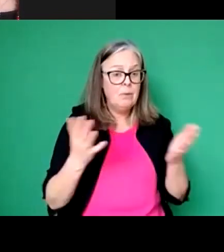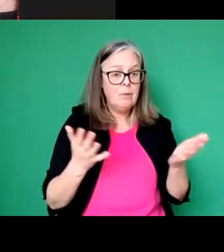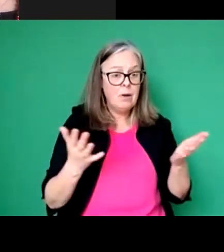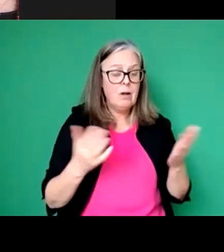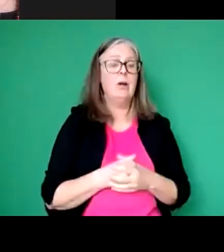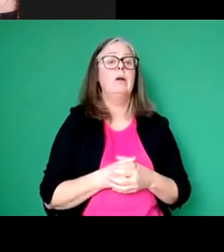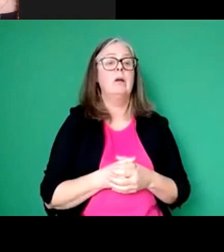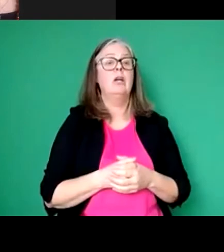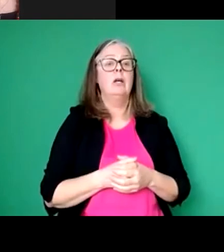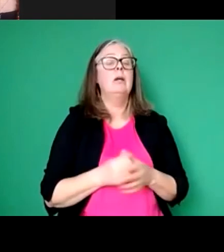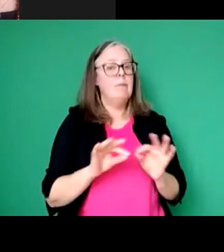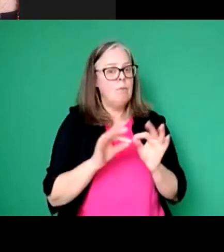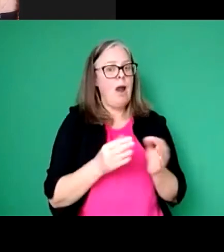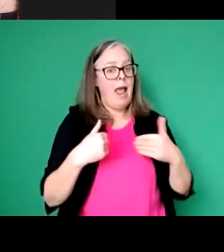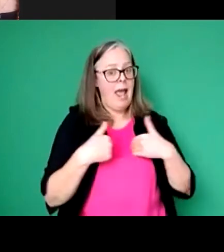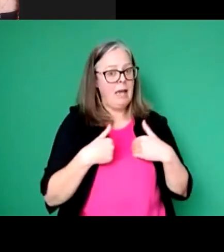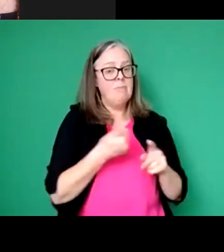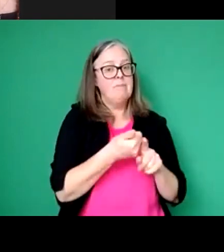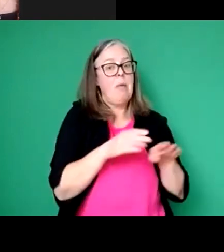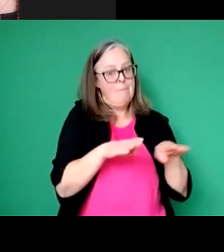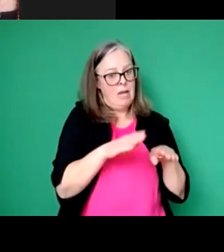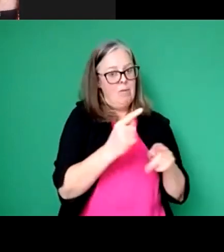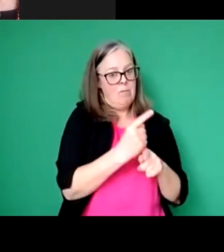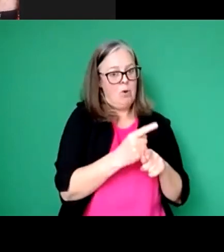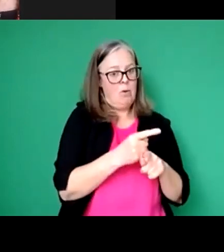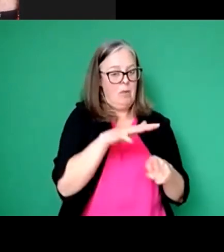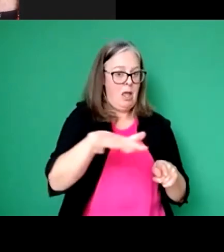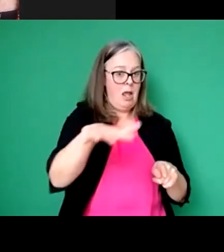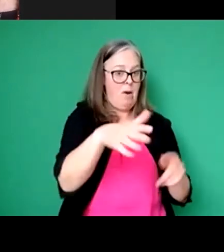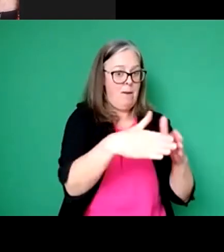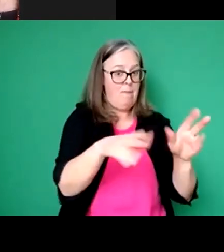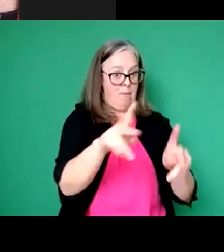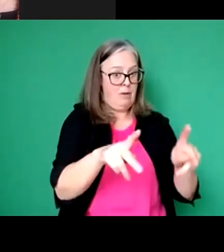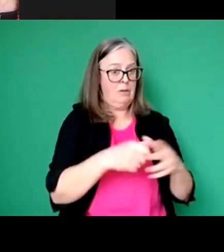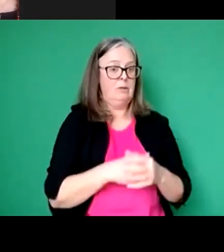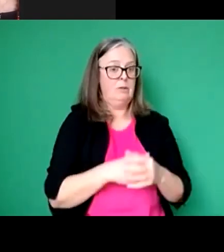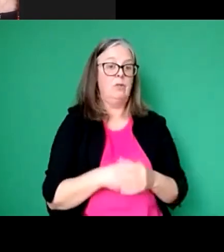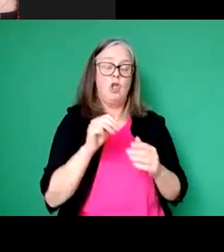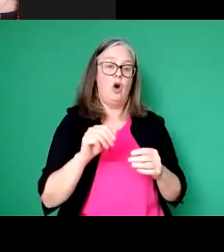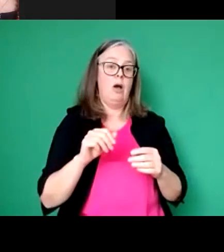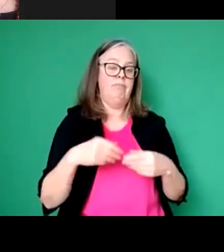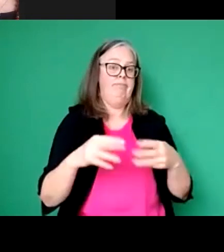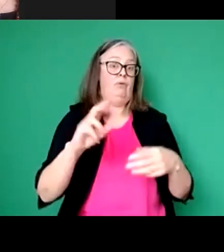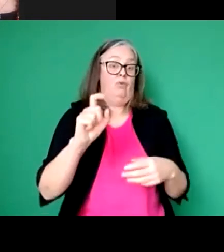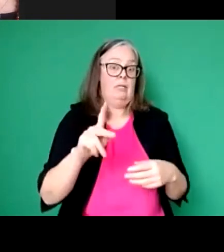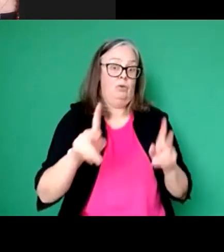animals to behave appropriately in public uh not put anybody else at risk not put their their um